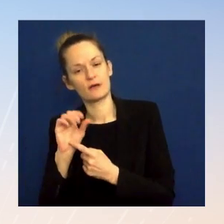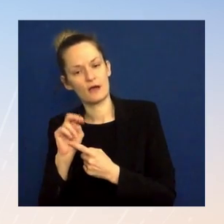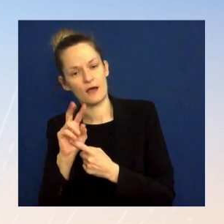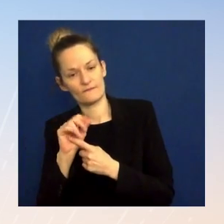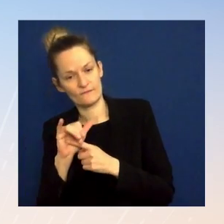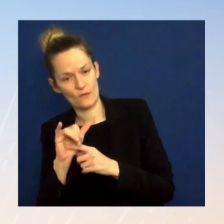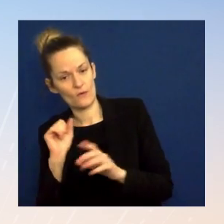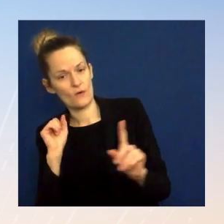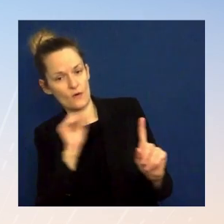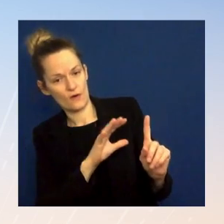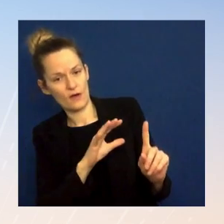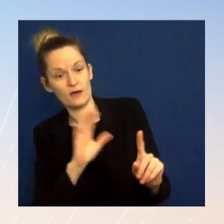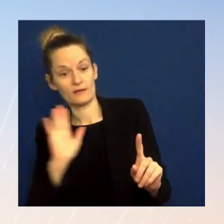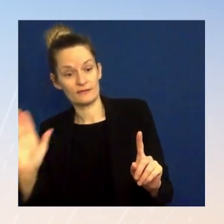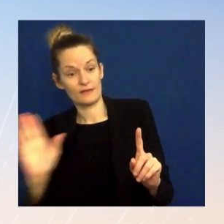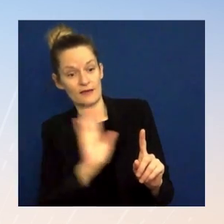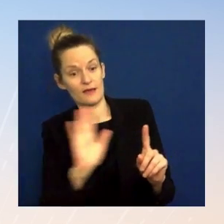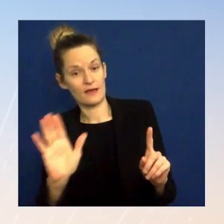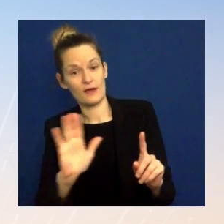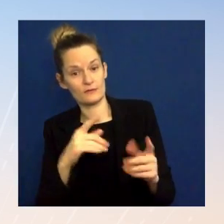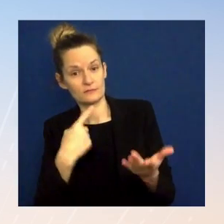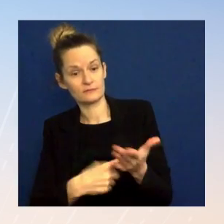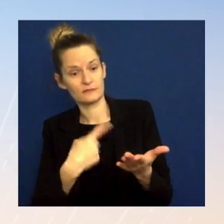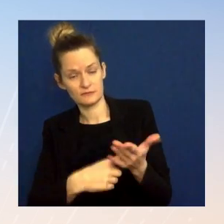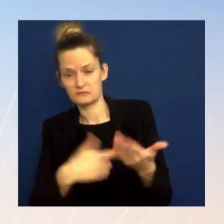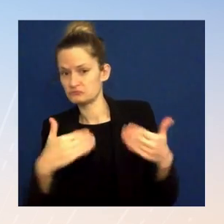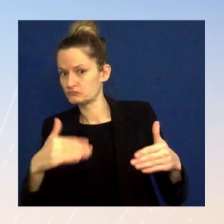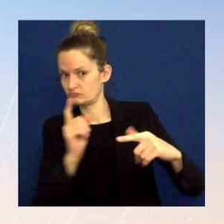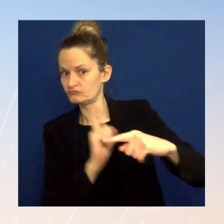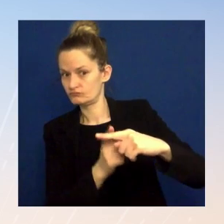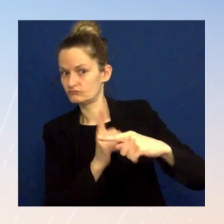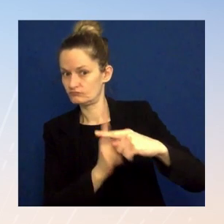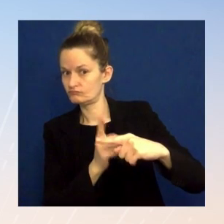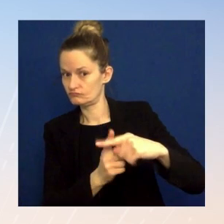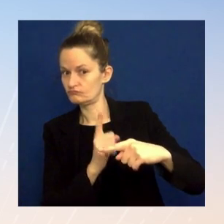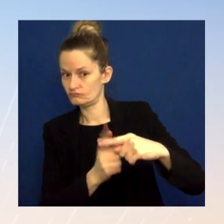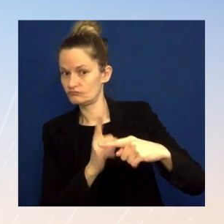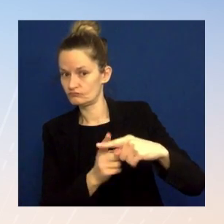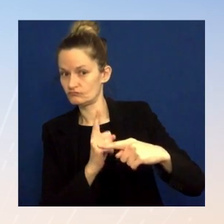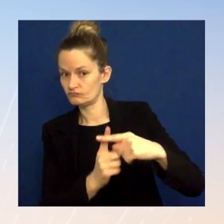And we may have somewhat different perspectives on the precise sequence